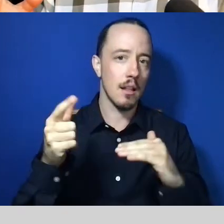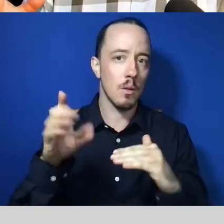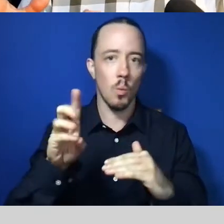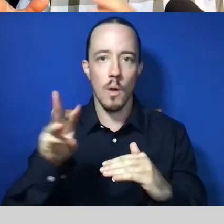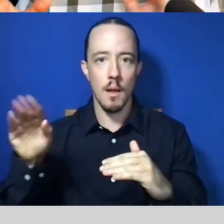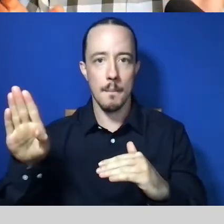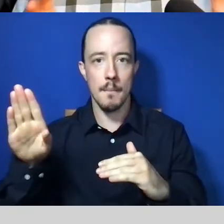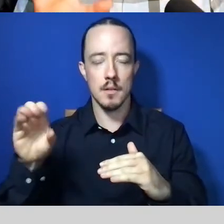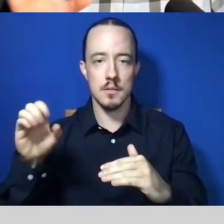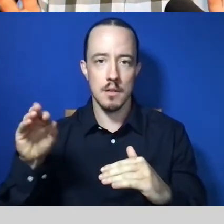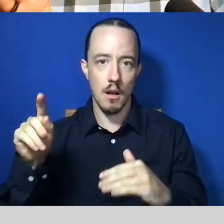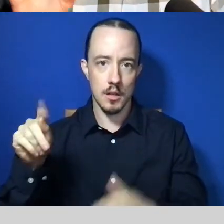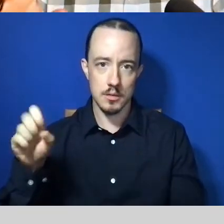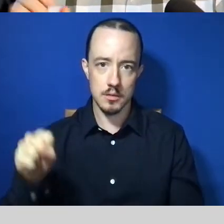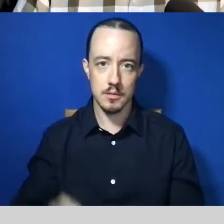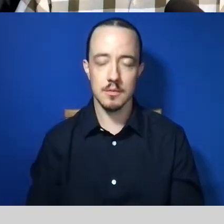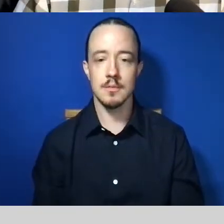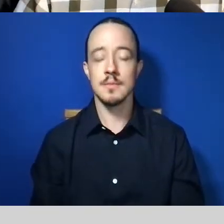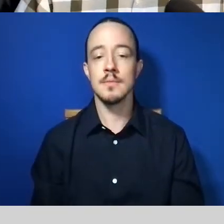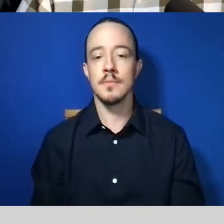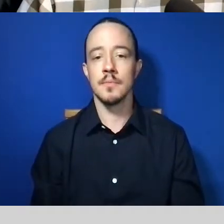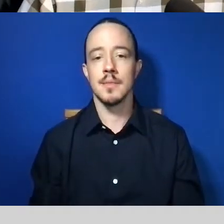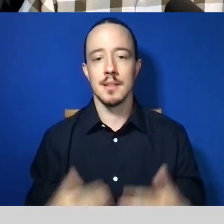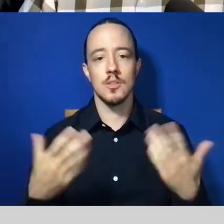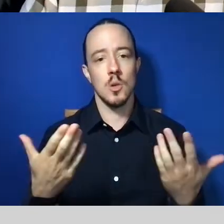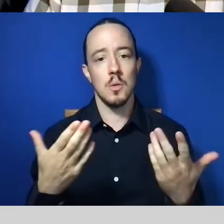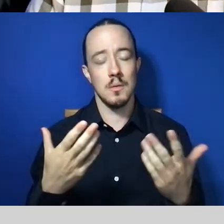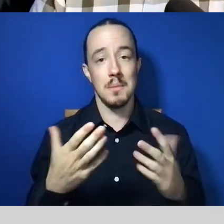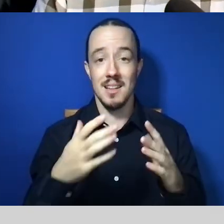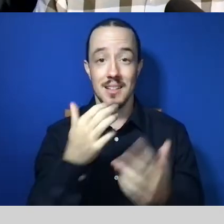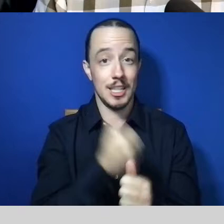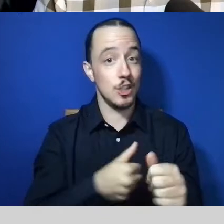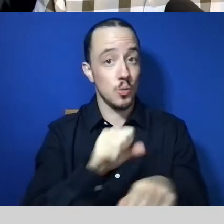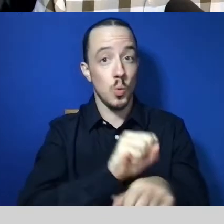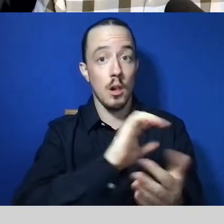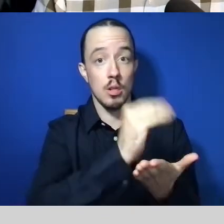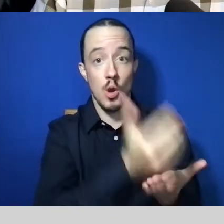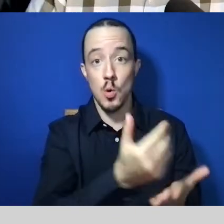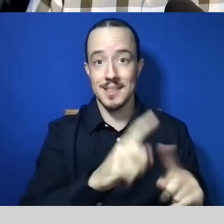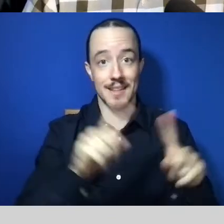There's different characteristics of those two workloads. WebSockets are going to be persistent connections